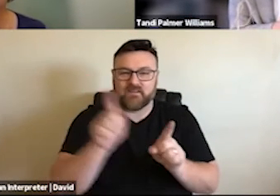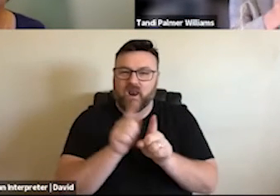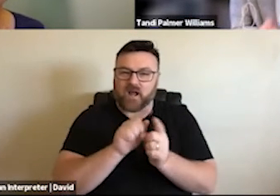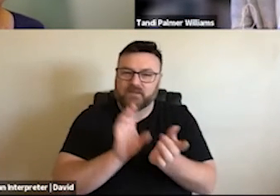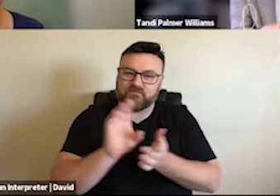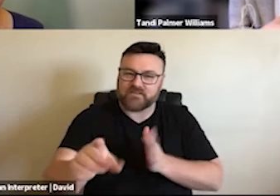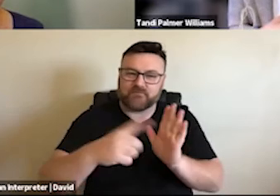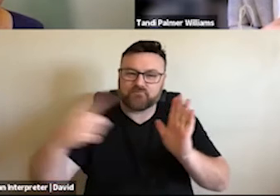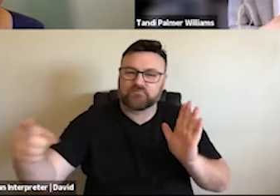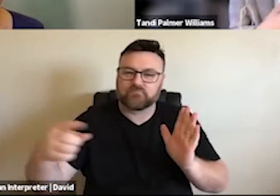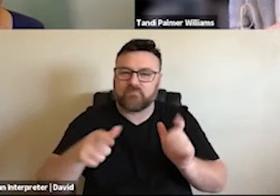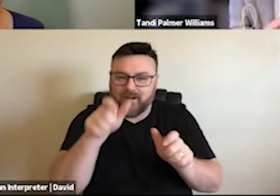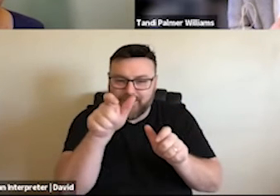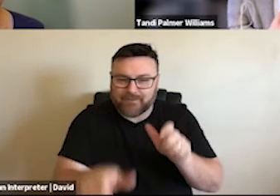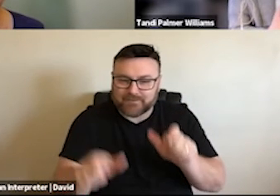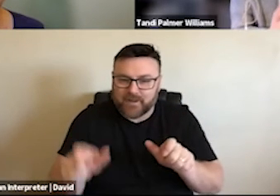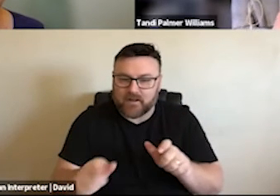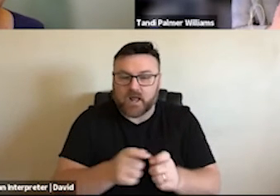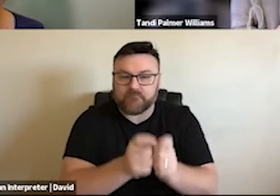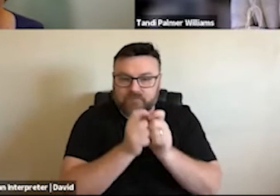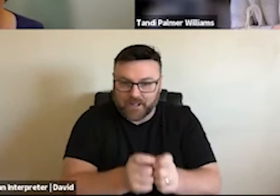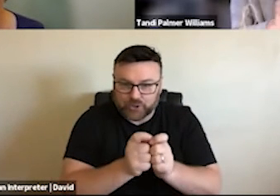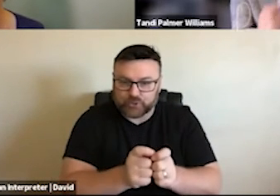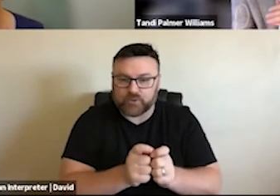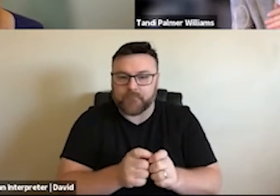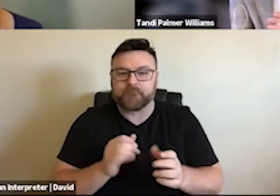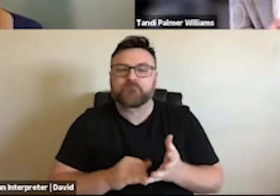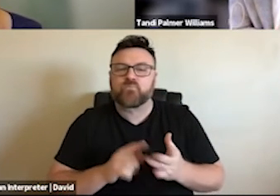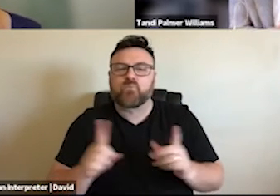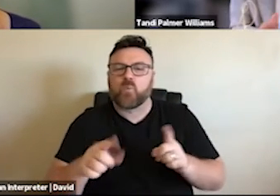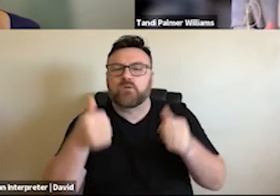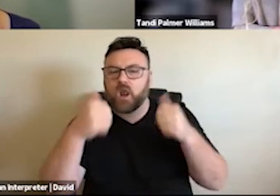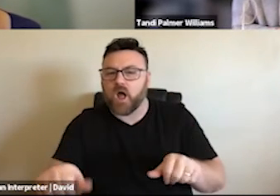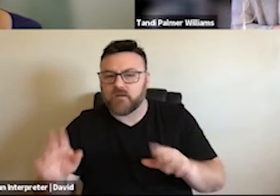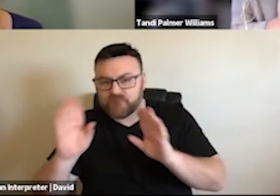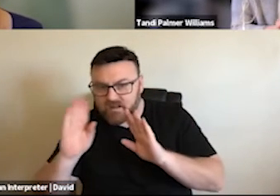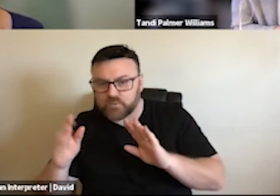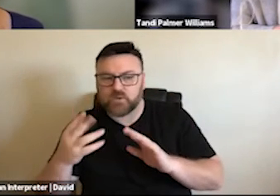get to know how we work doing it and what's it like on Facebook versus this platform and